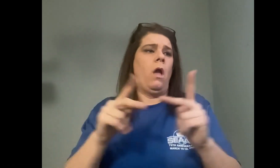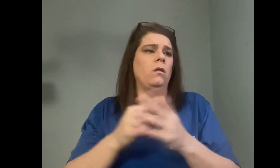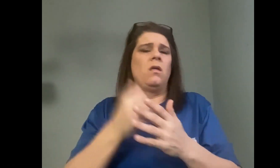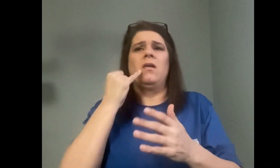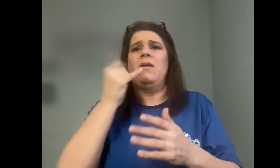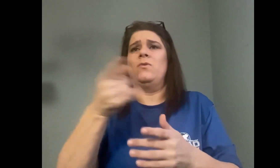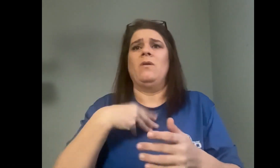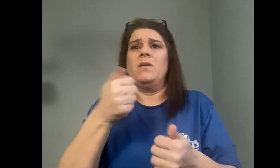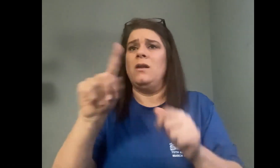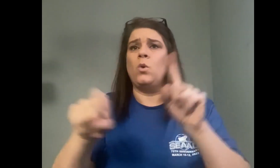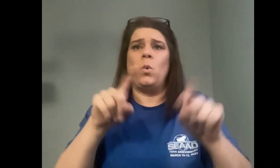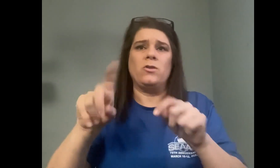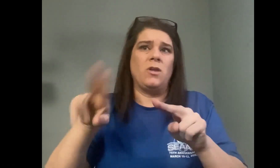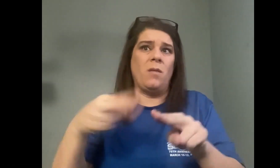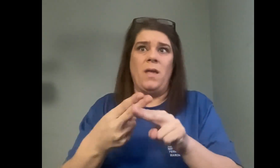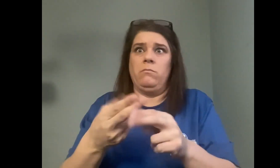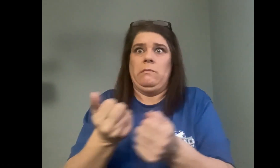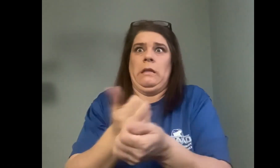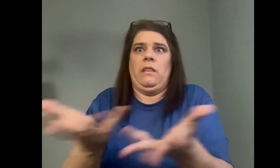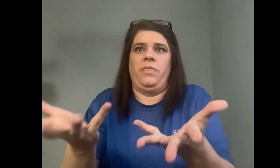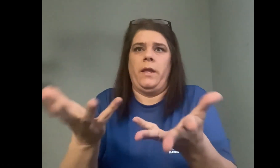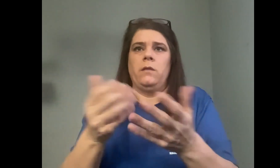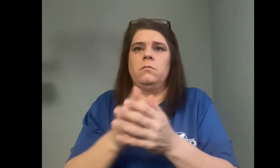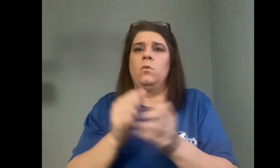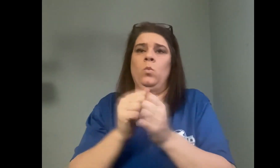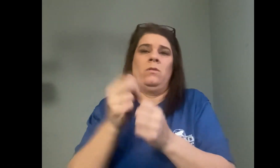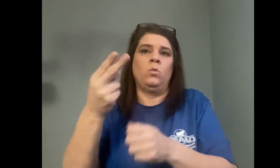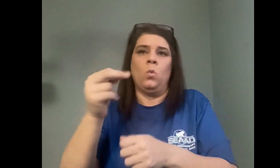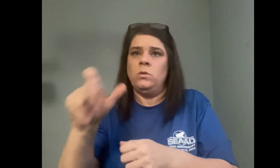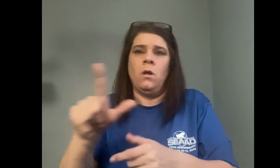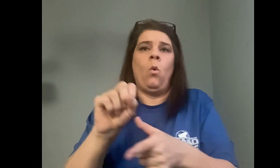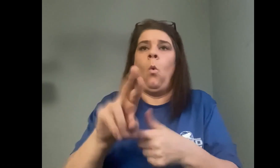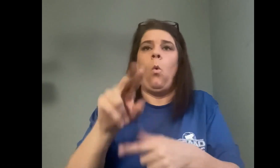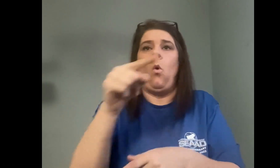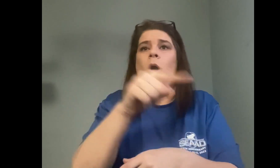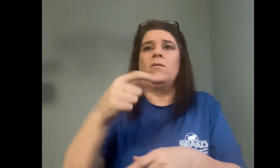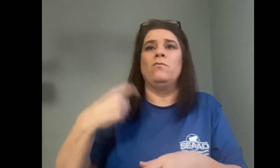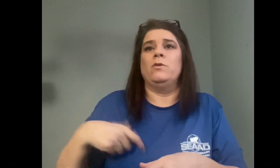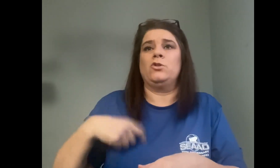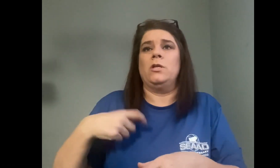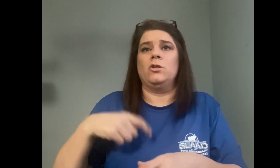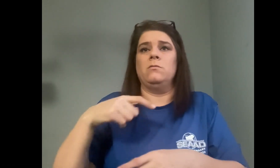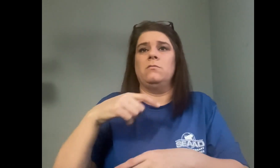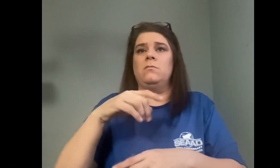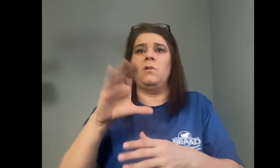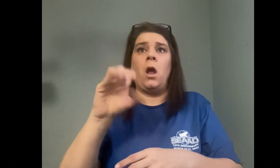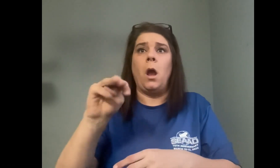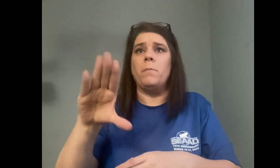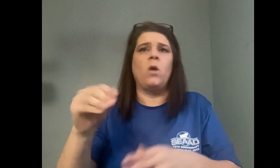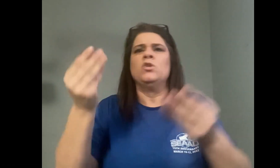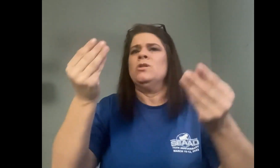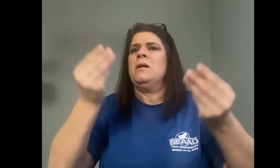If you have any questions about anything. Hotels registration combo packages, let's let me know.